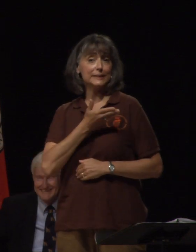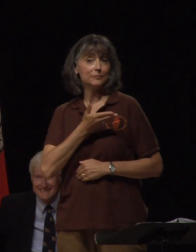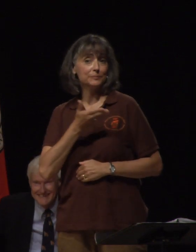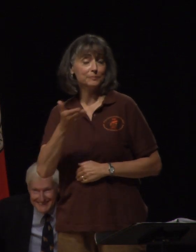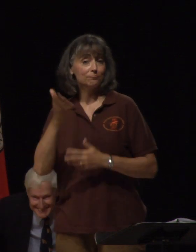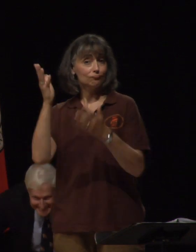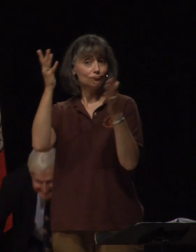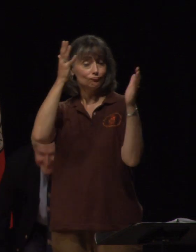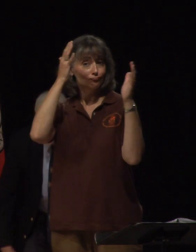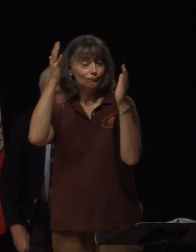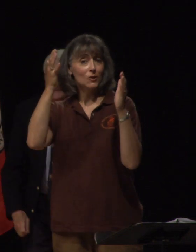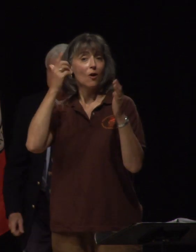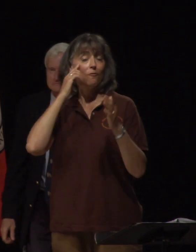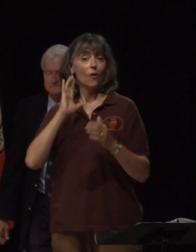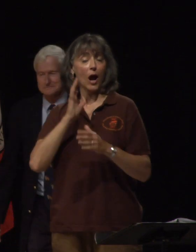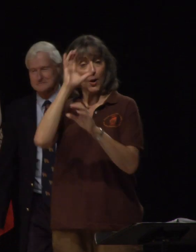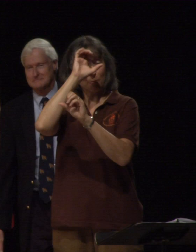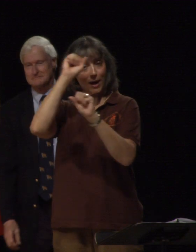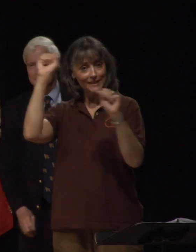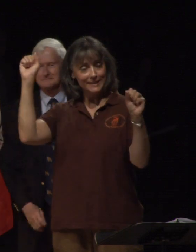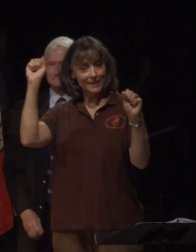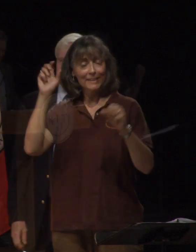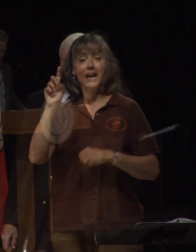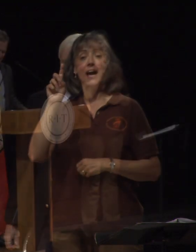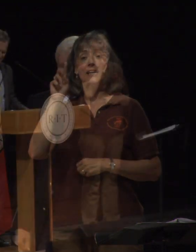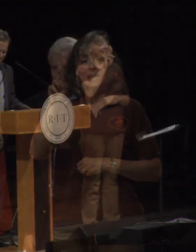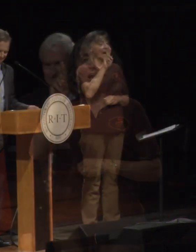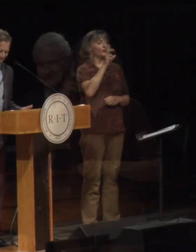WARM WELCOME TO OUR PRESIDENT, DR. BILL DESTLER.